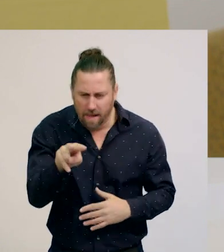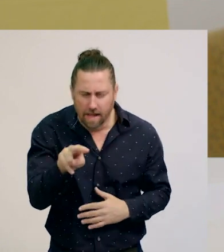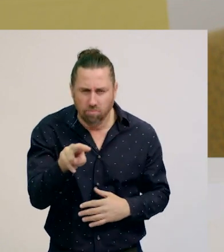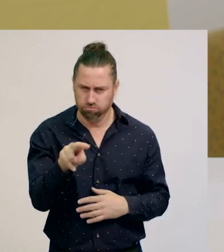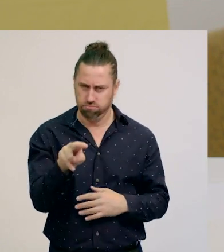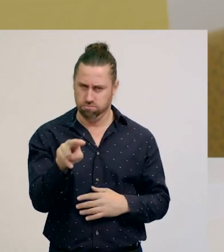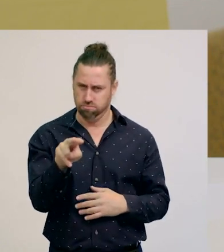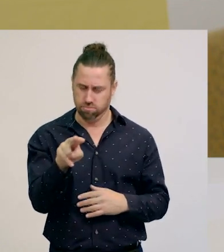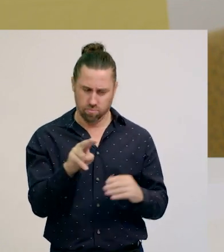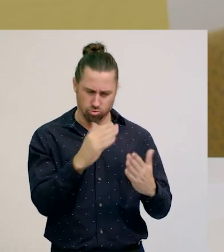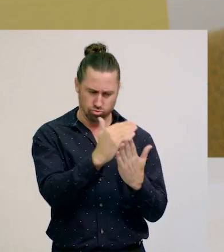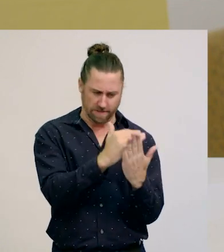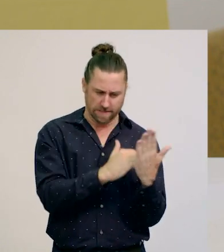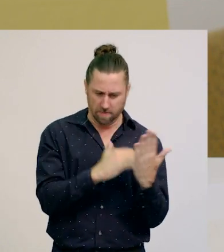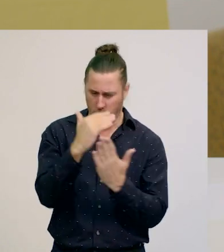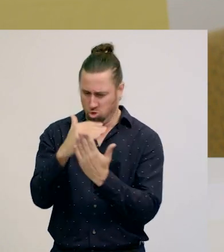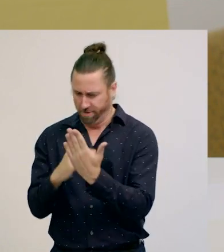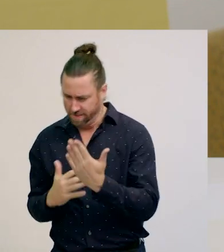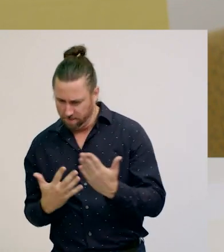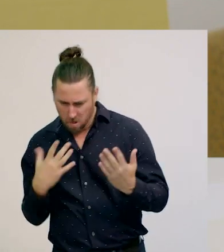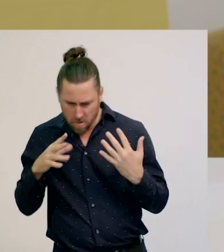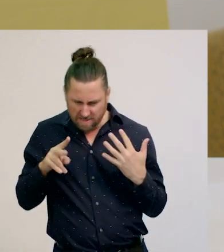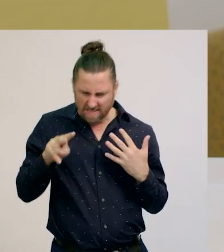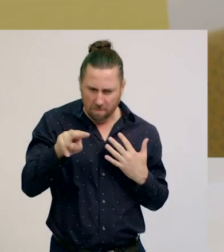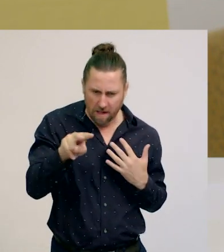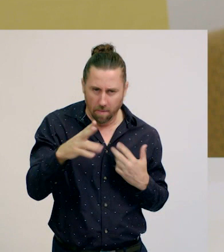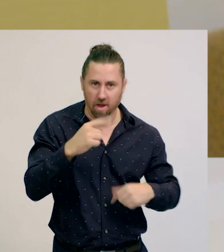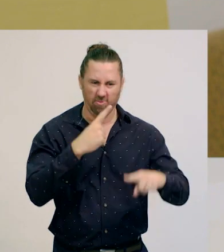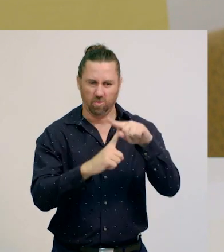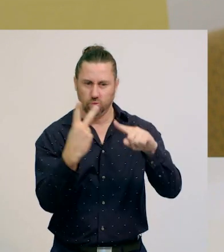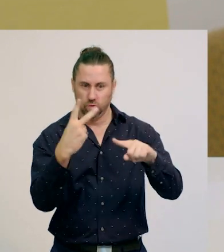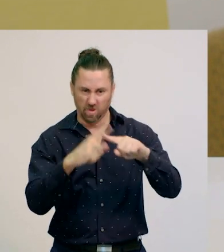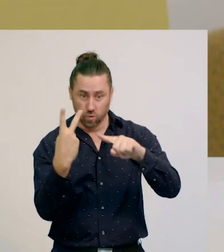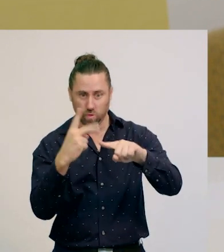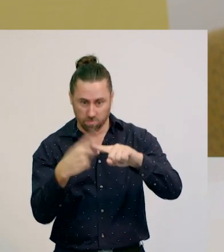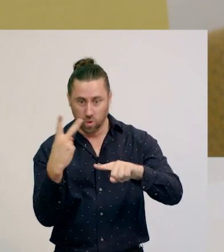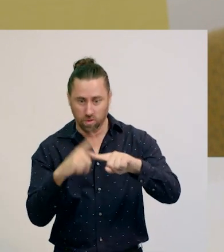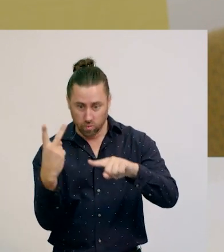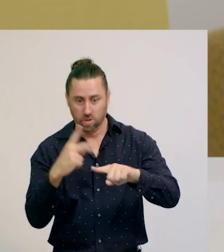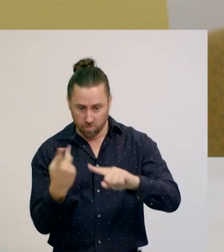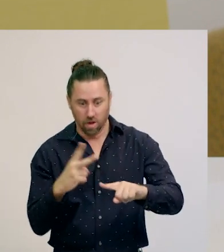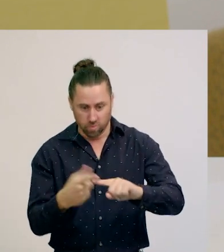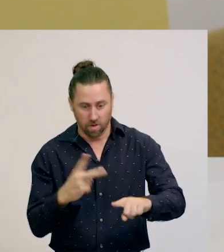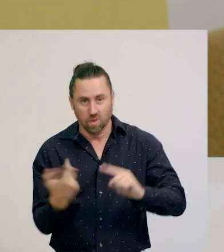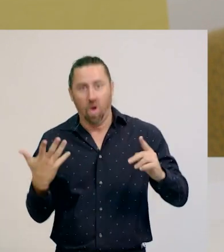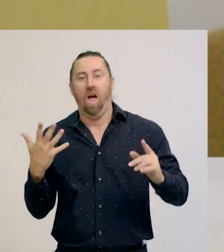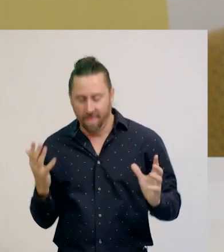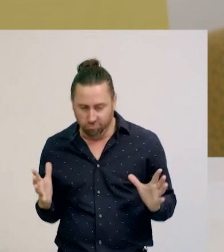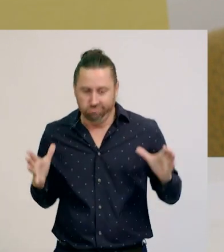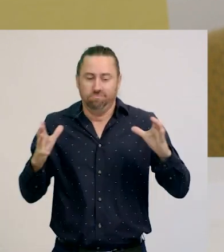you would need to multiply all the ingredient amounts by 2, before you add them together, to mix in the bowl.